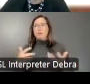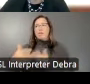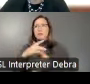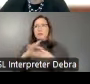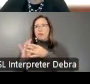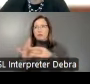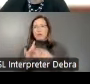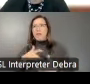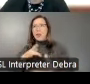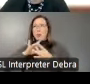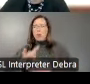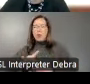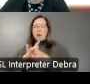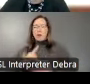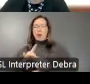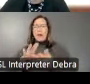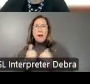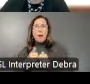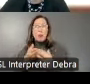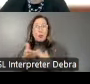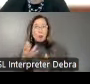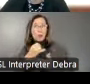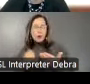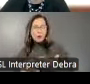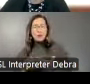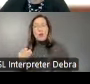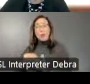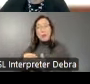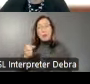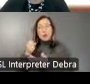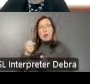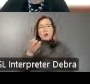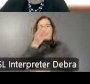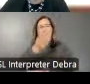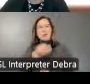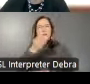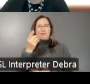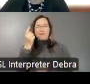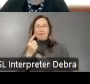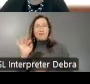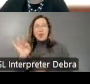the arts. Among the grants before you for consideration are nine demonstration projects,